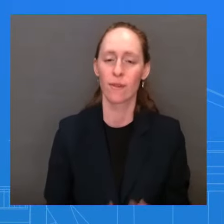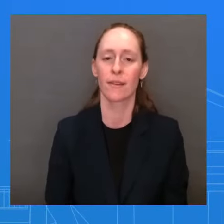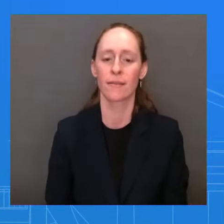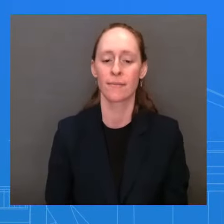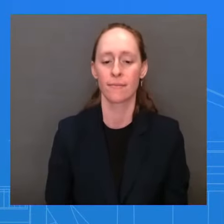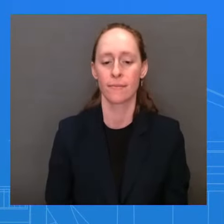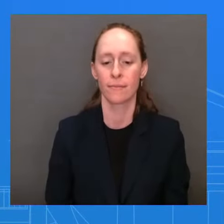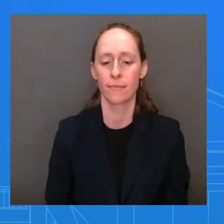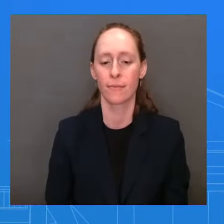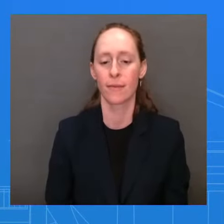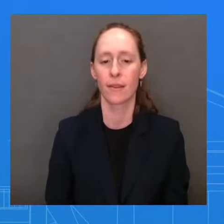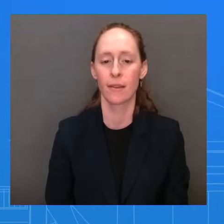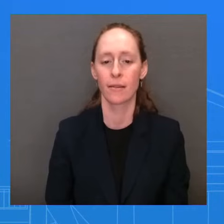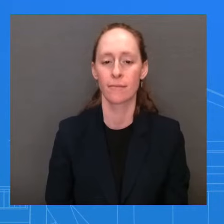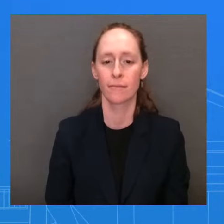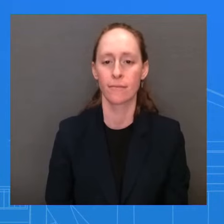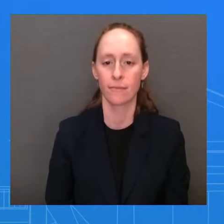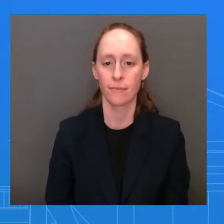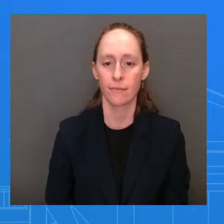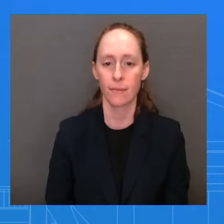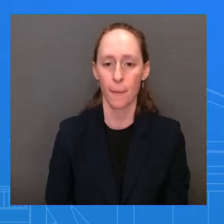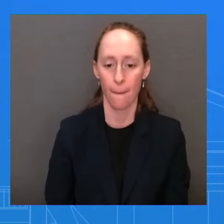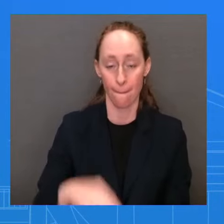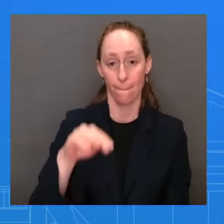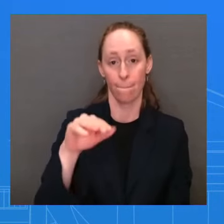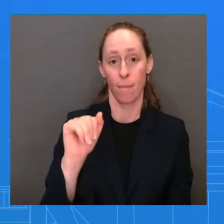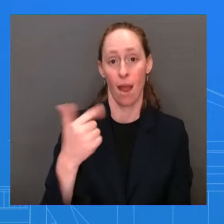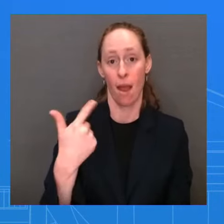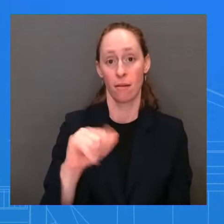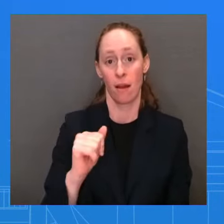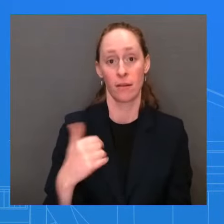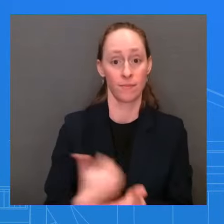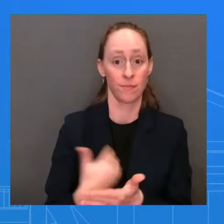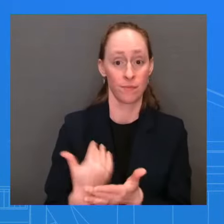that we have talked about many times over the past week,